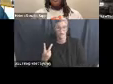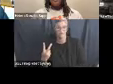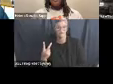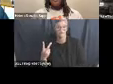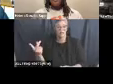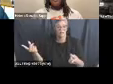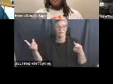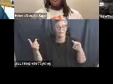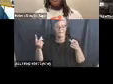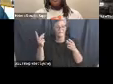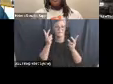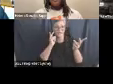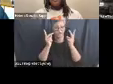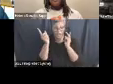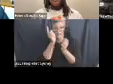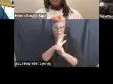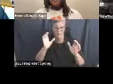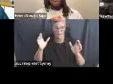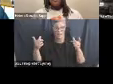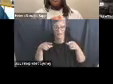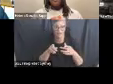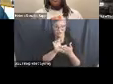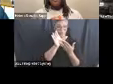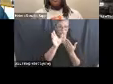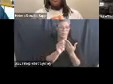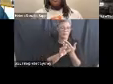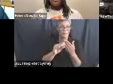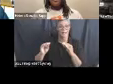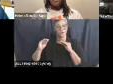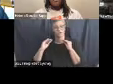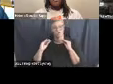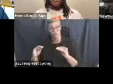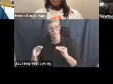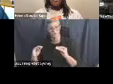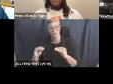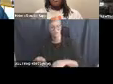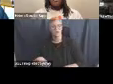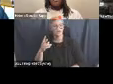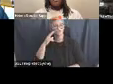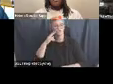She oversaw the development and implementation of a TK transitional kindergarten program.